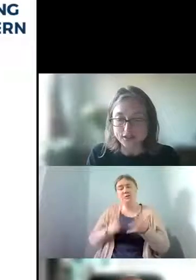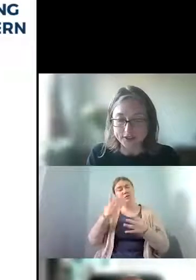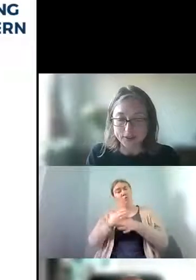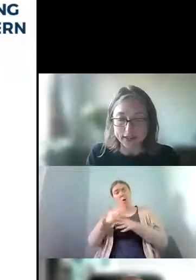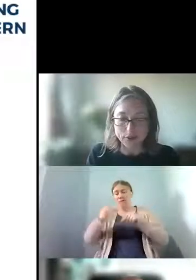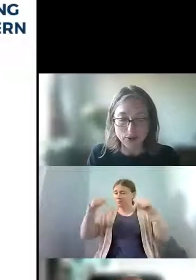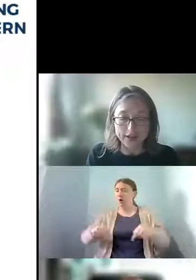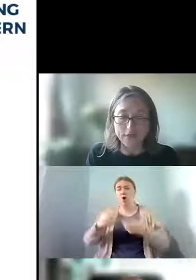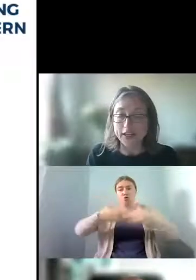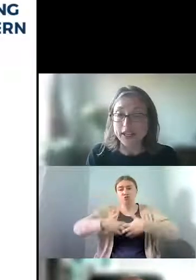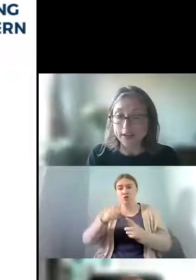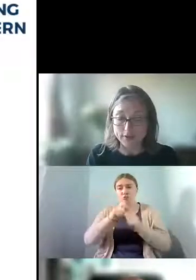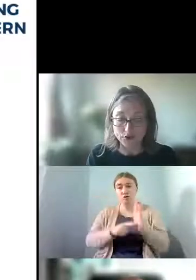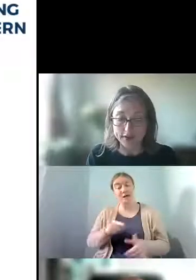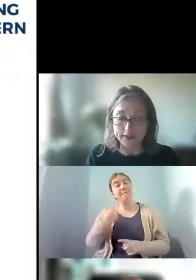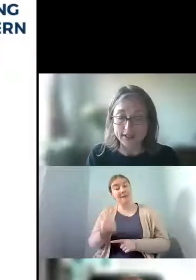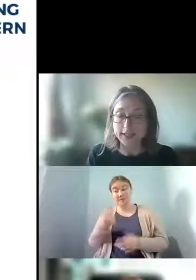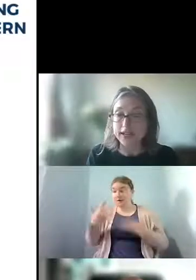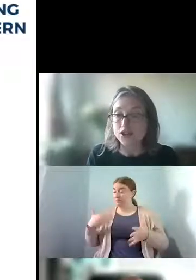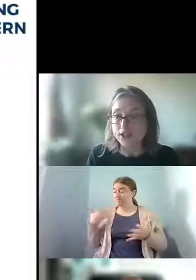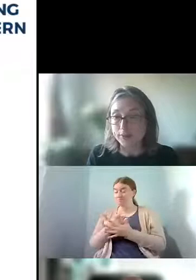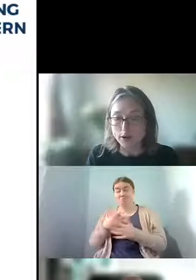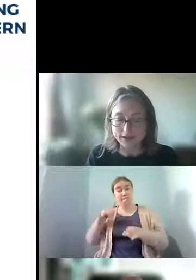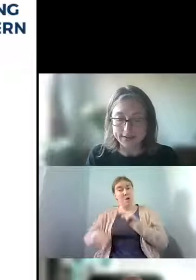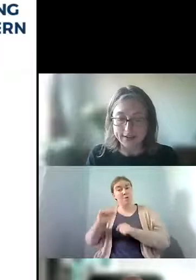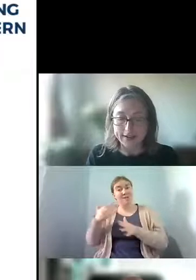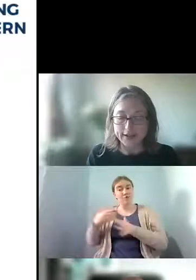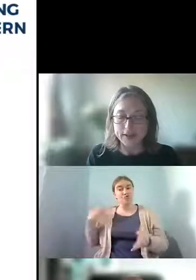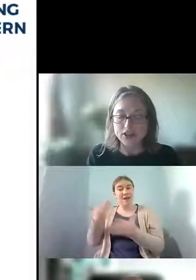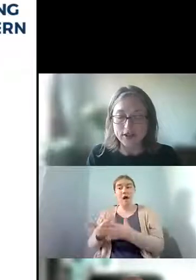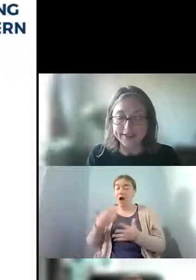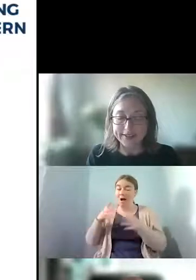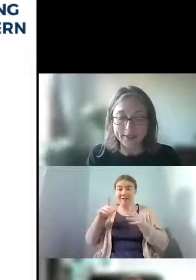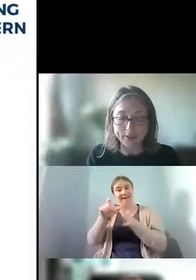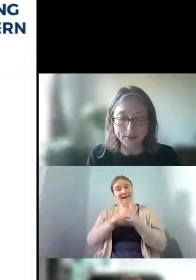career working for the canal and river trust in engineering works specializing in building